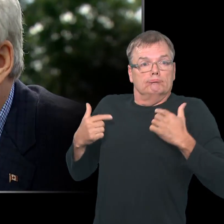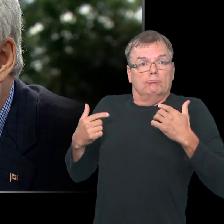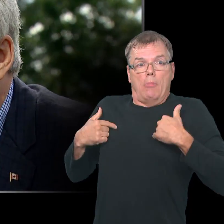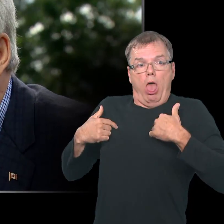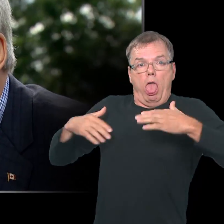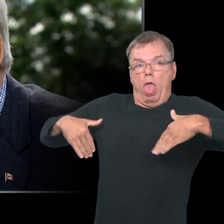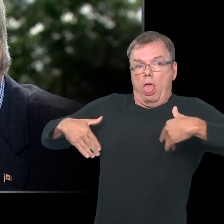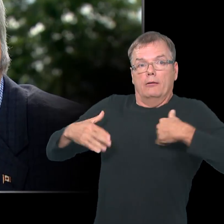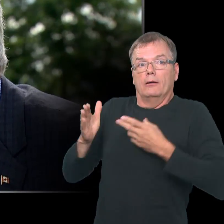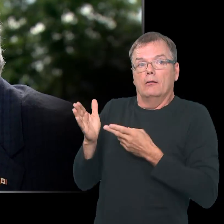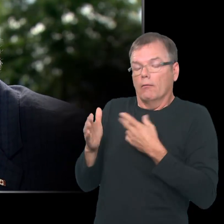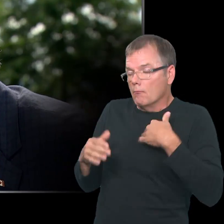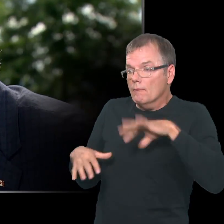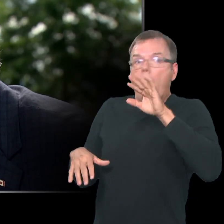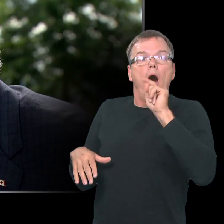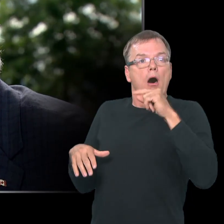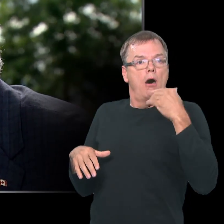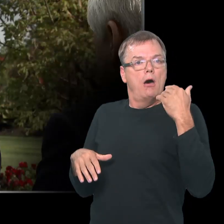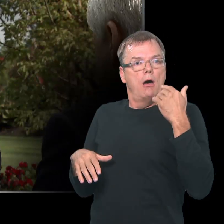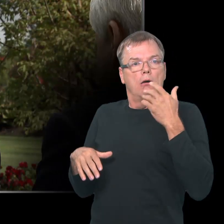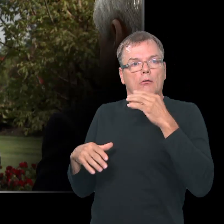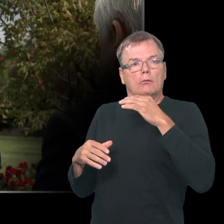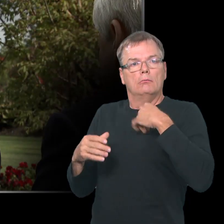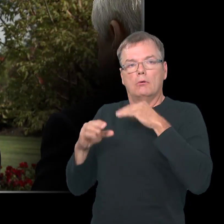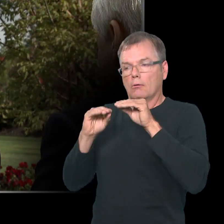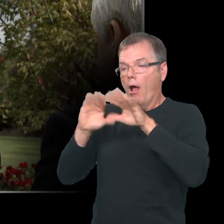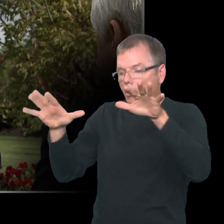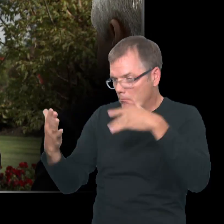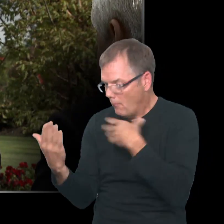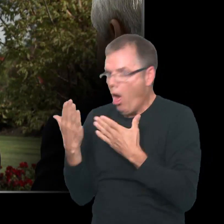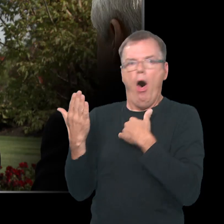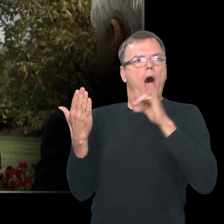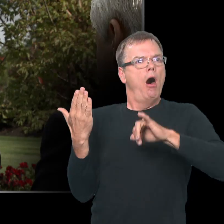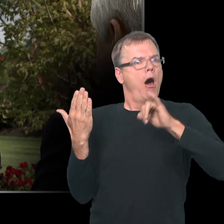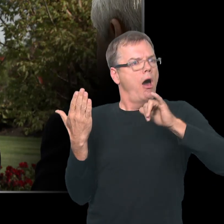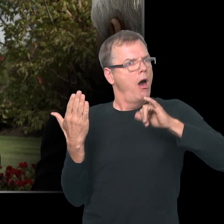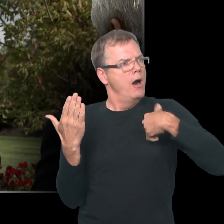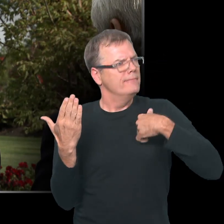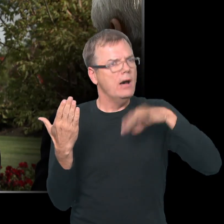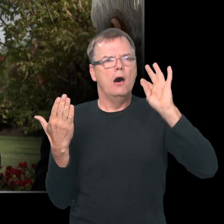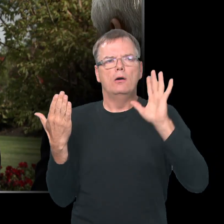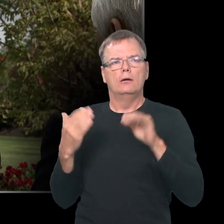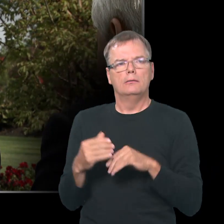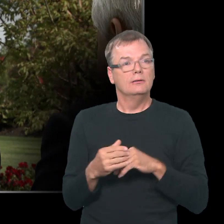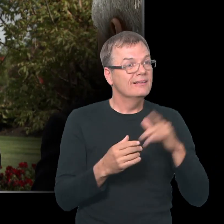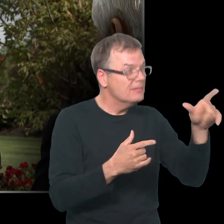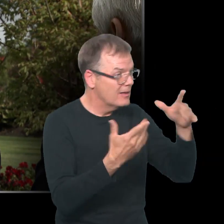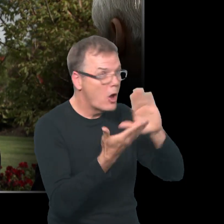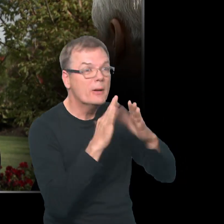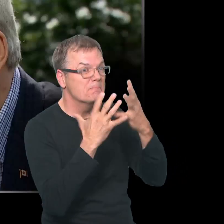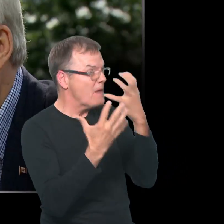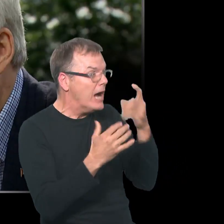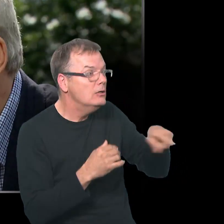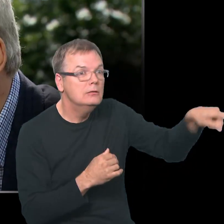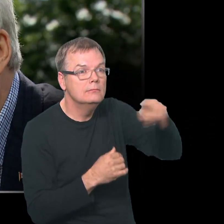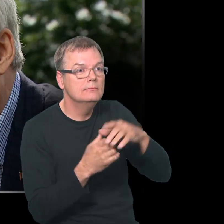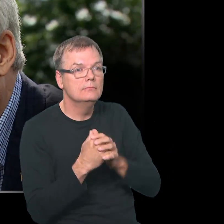Well look, Peter... After the story broke. until the story broke, I mean, I found out the day after the story broke. But did you get mad at those around you